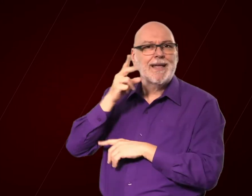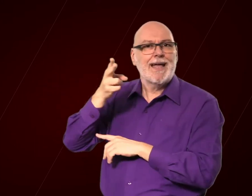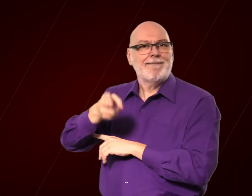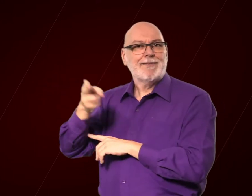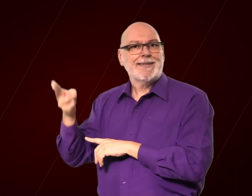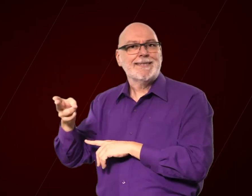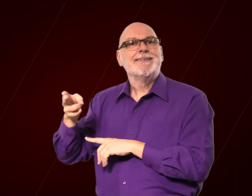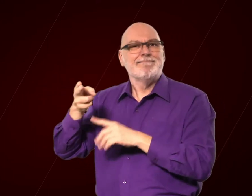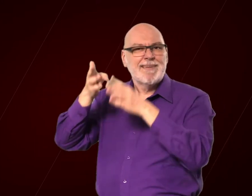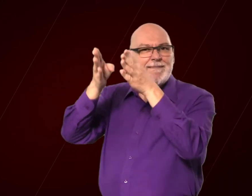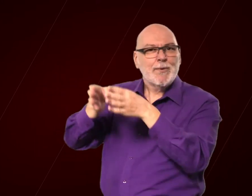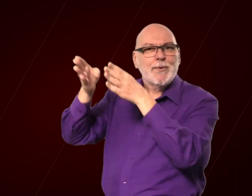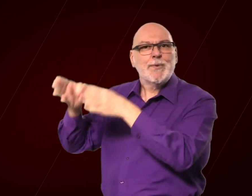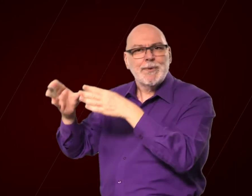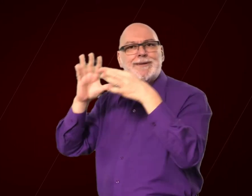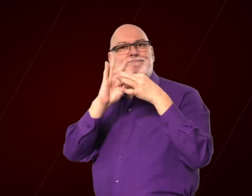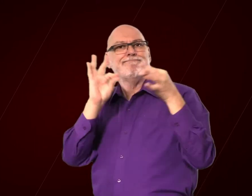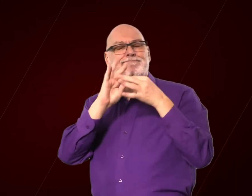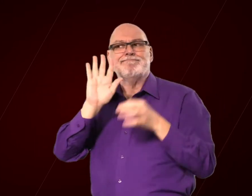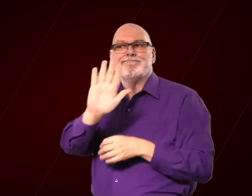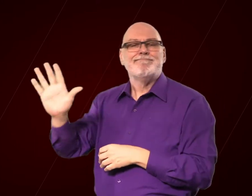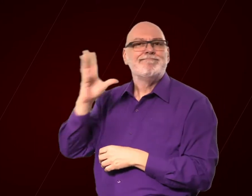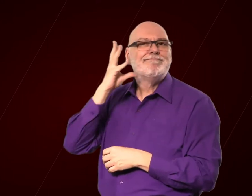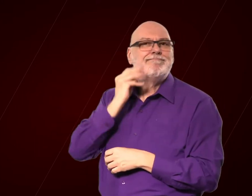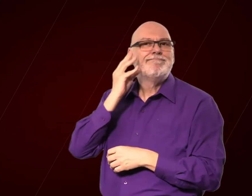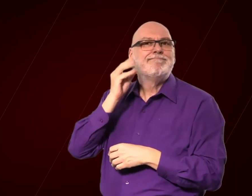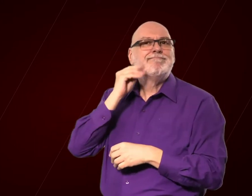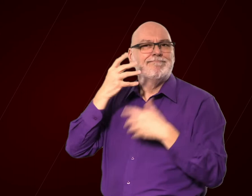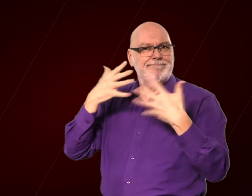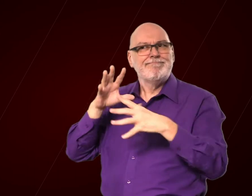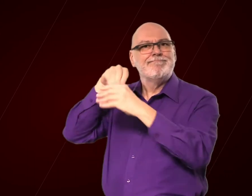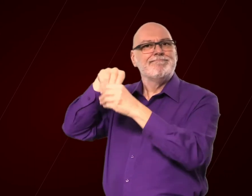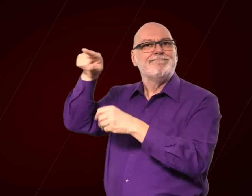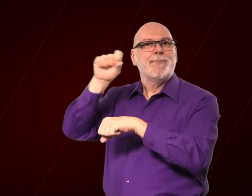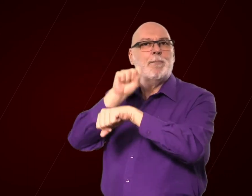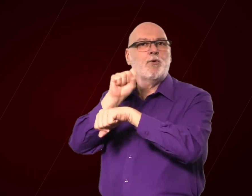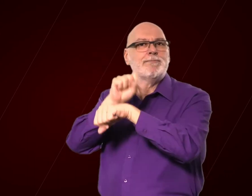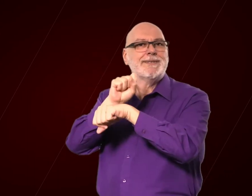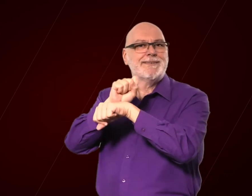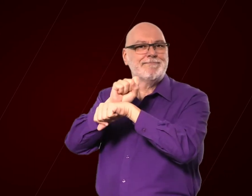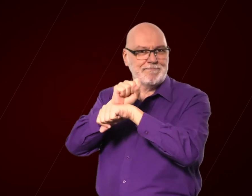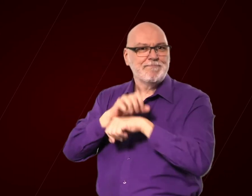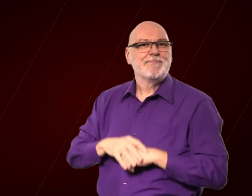and HoH individuals regarding their employment experience;